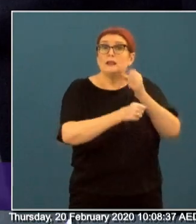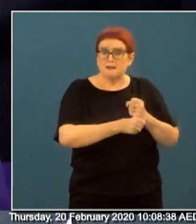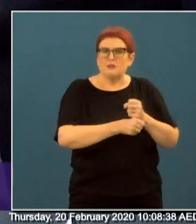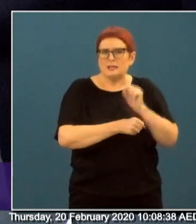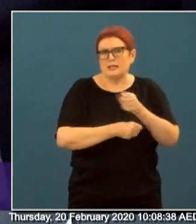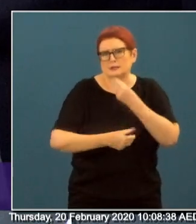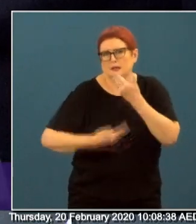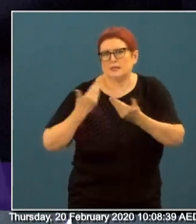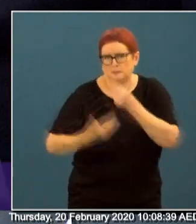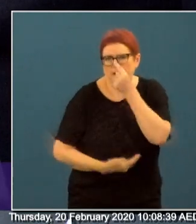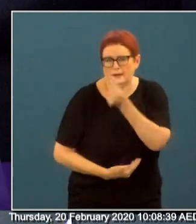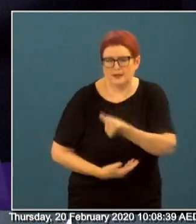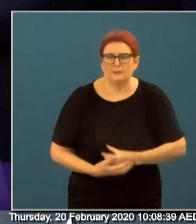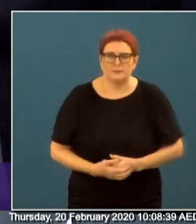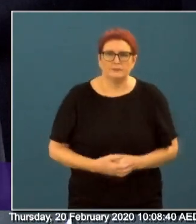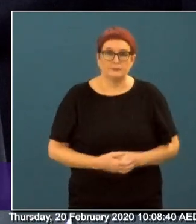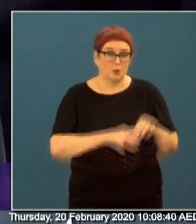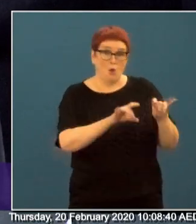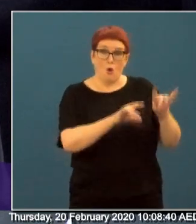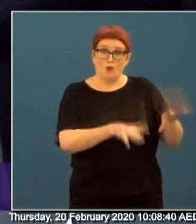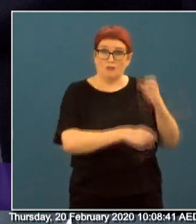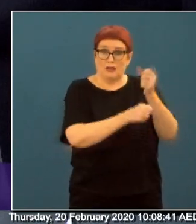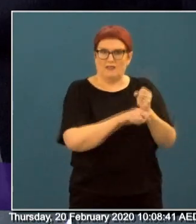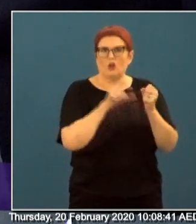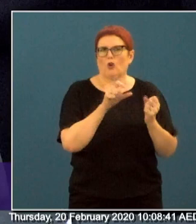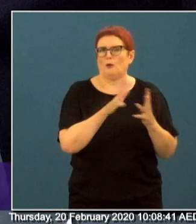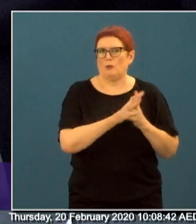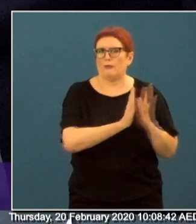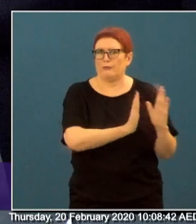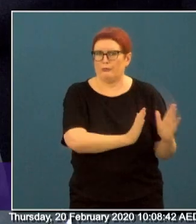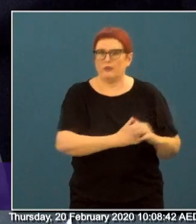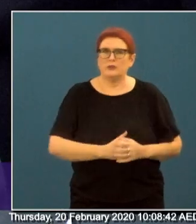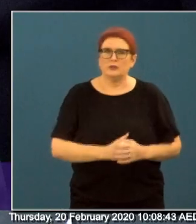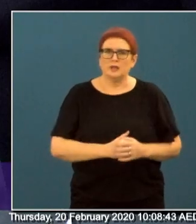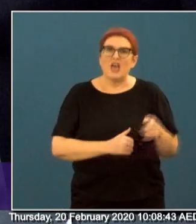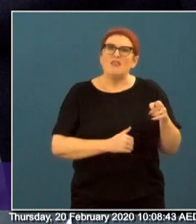The Commonwealth is the principal funding agent.